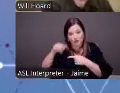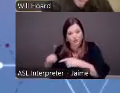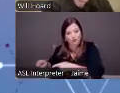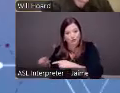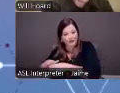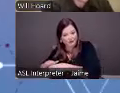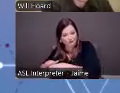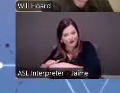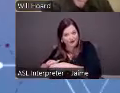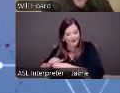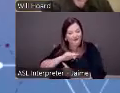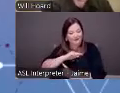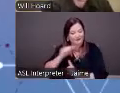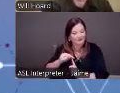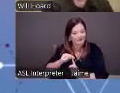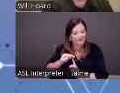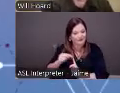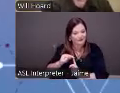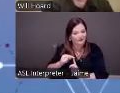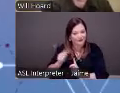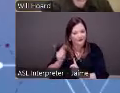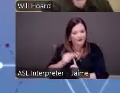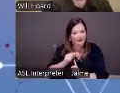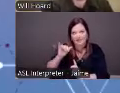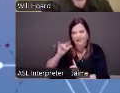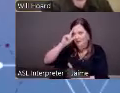and it seemed like that sunk in and she understood